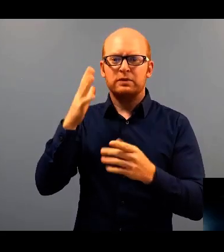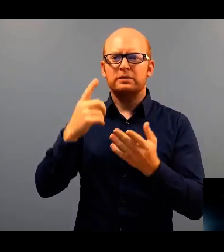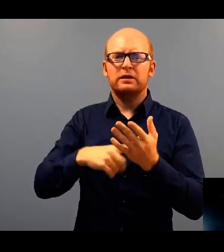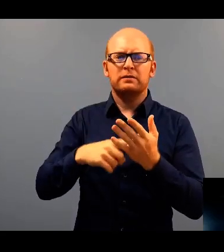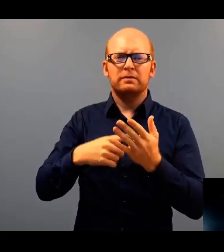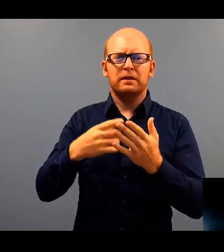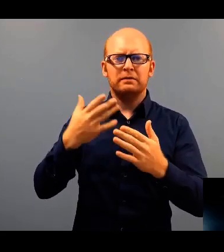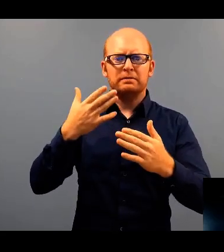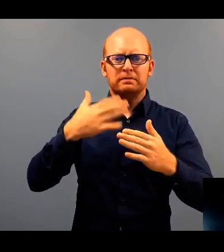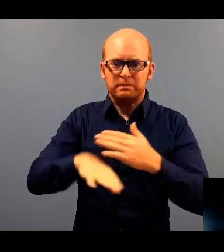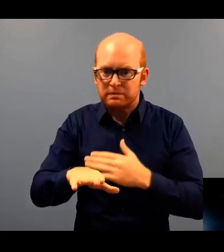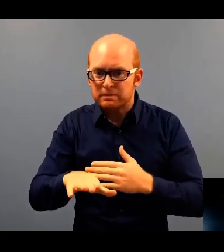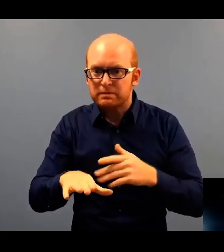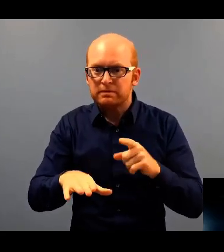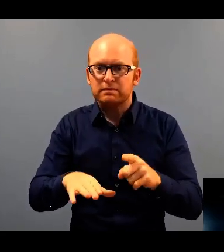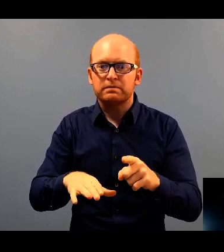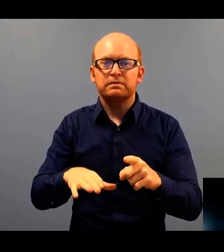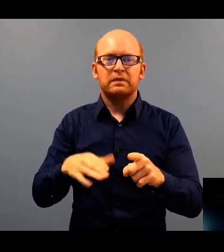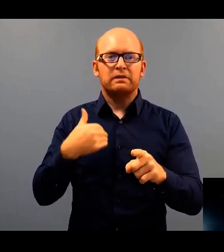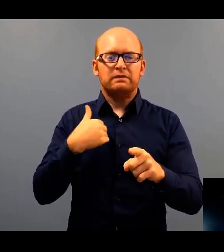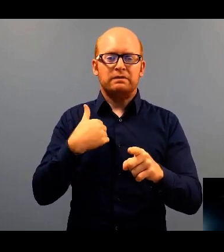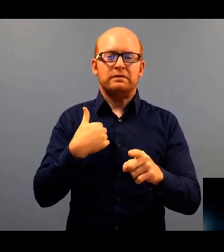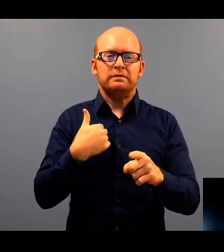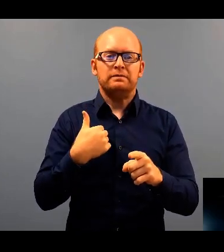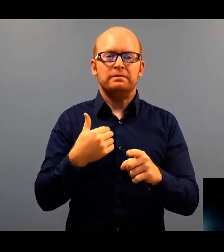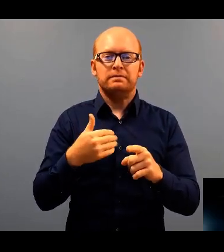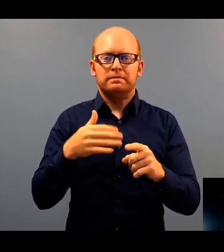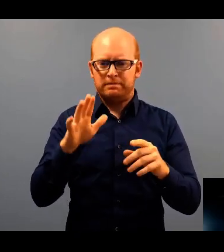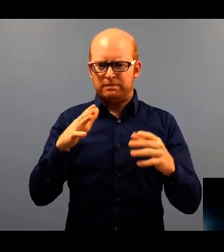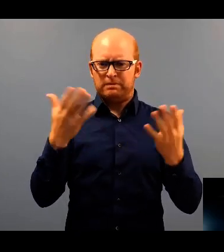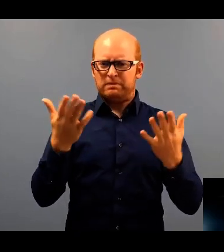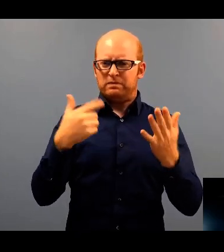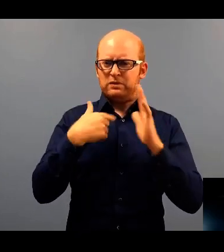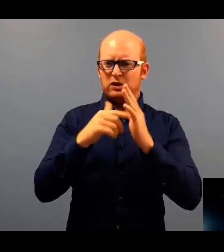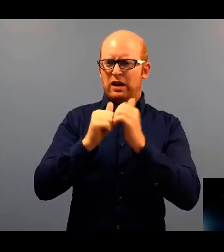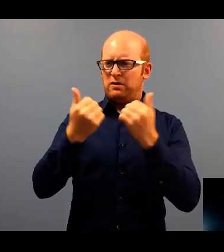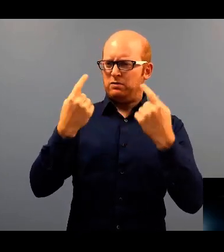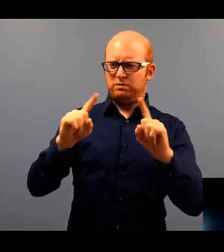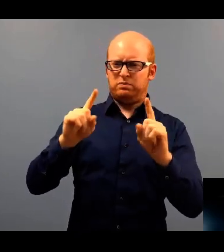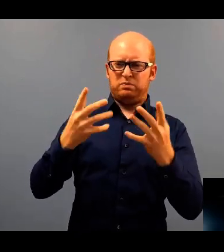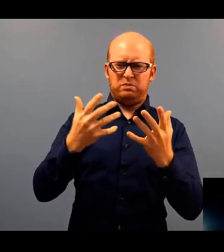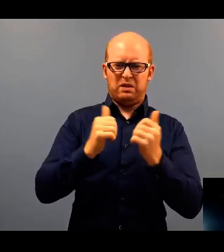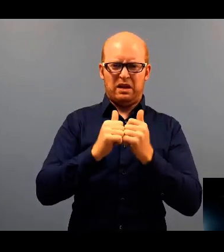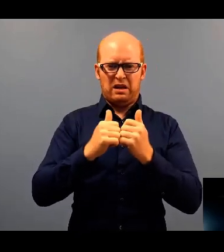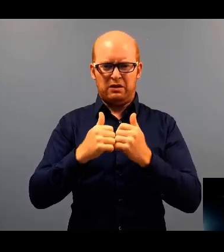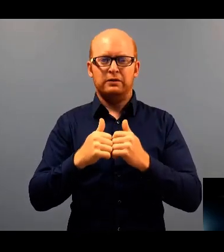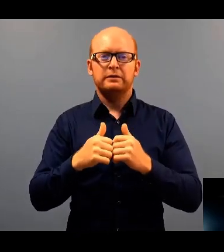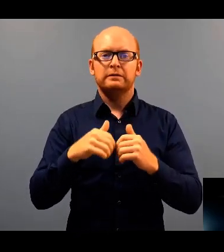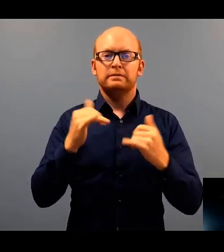will occasionally have an affected child. Here's how that works.